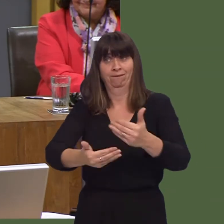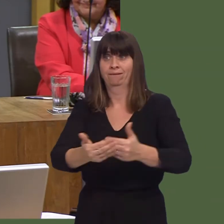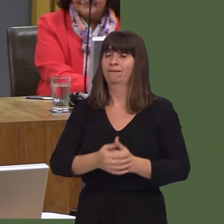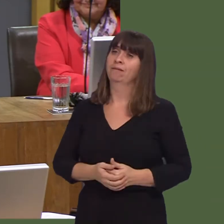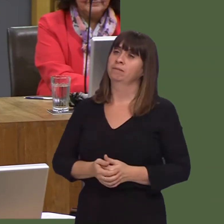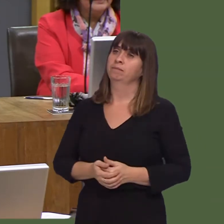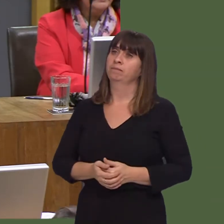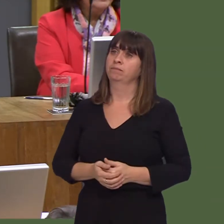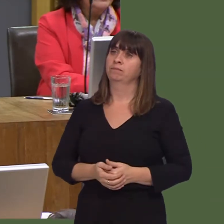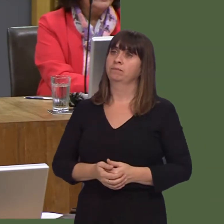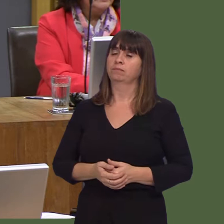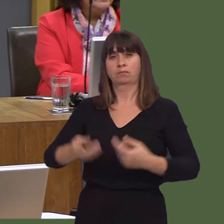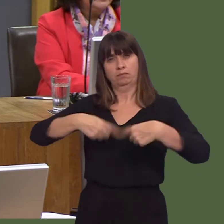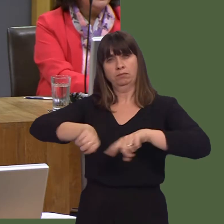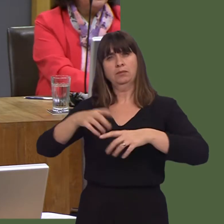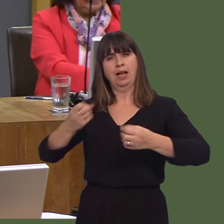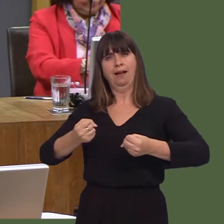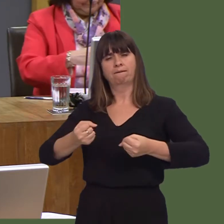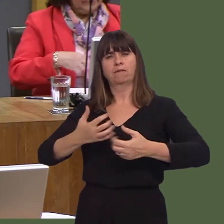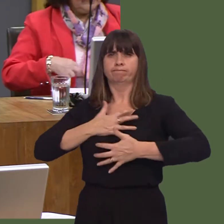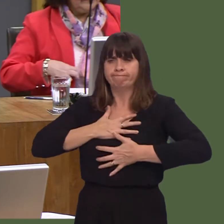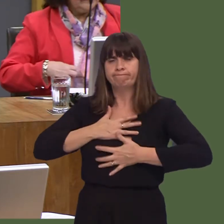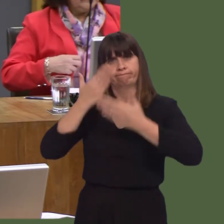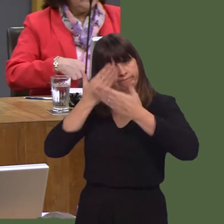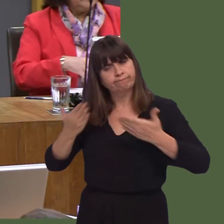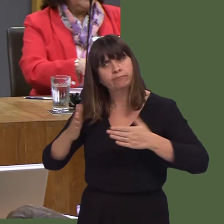Government's due regard for children's rights in our policy and legislation needs to be